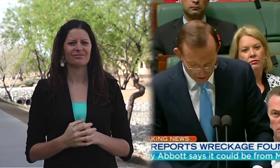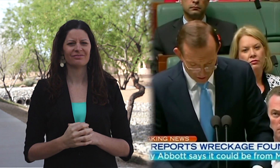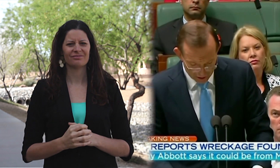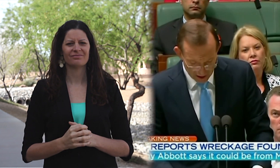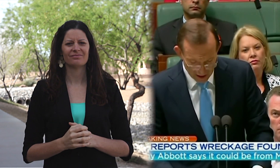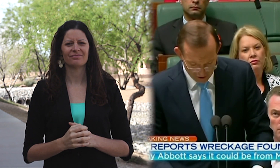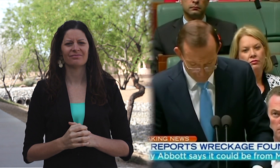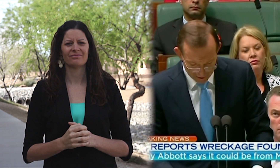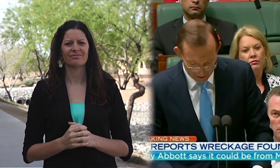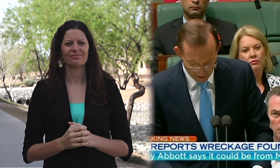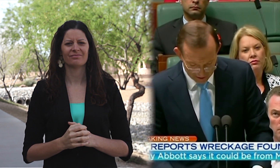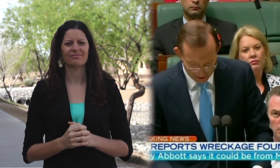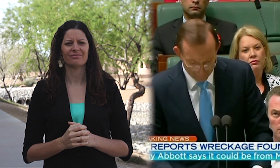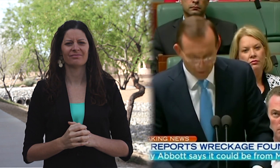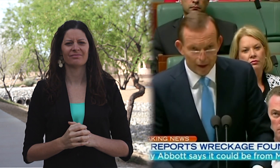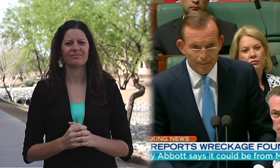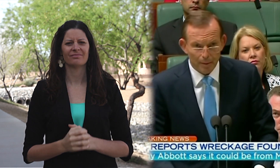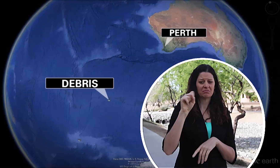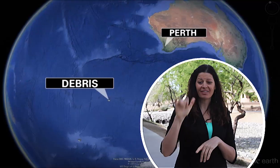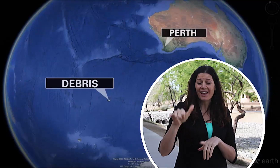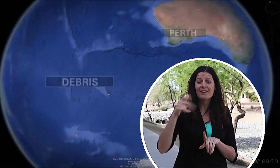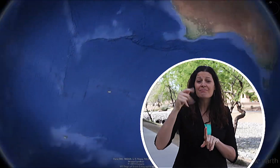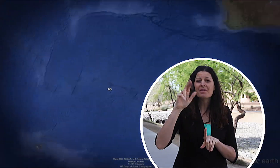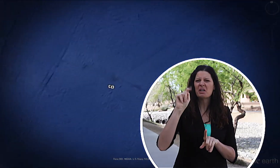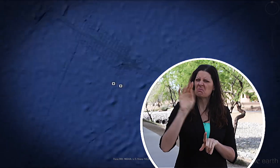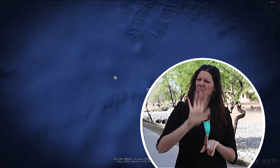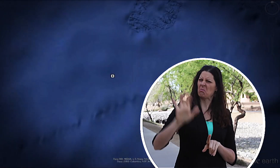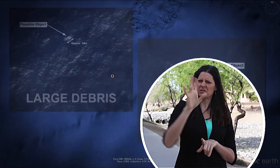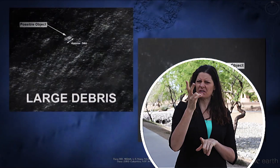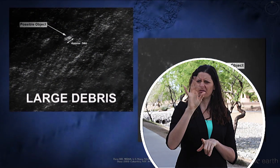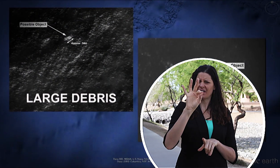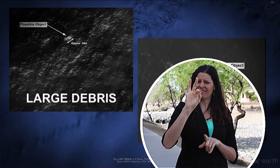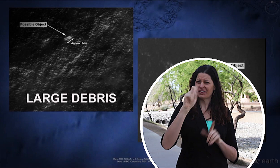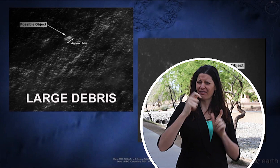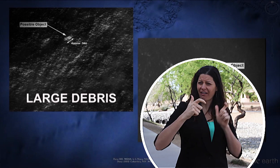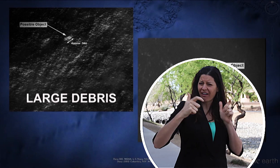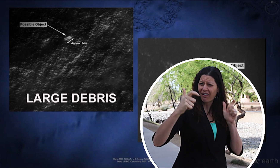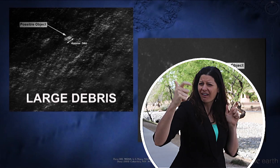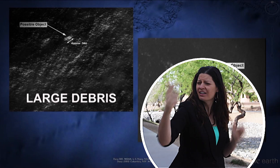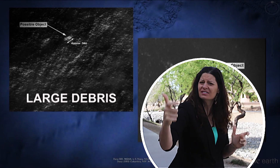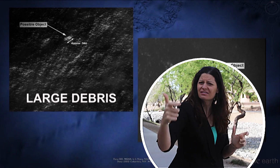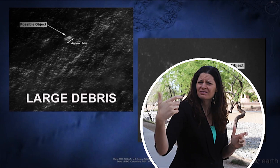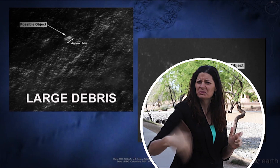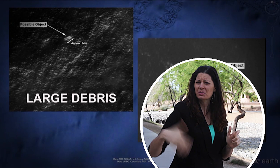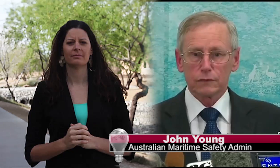SEARCH HAVE BEEN IDENTIFIED. IMAGES SHOW ONE OF THE OBJECTS IS CLOSE TO 79-FEET IN SIZE.